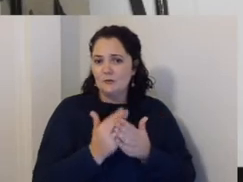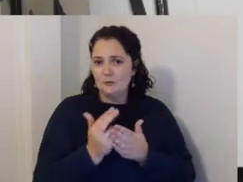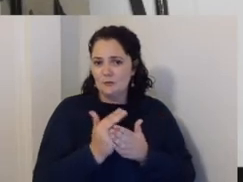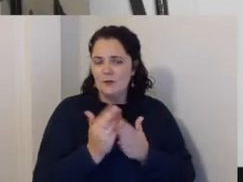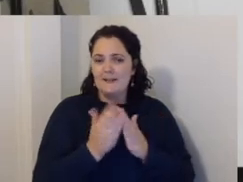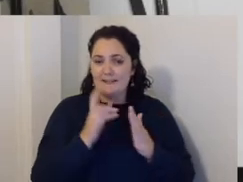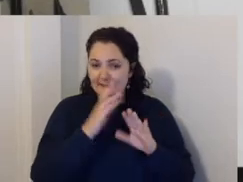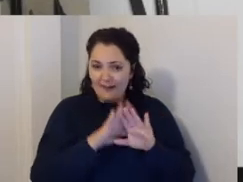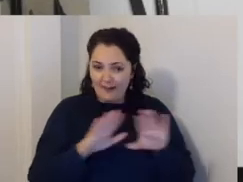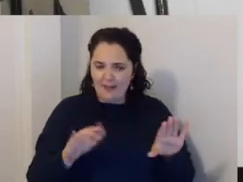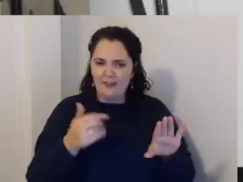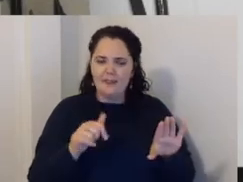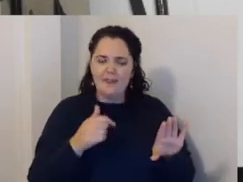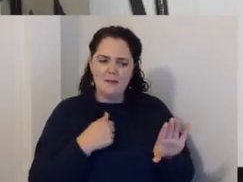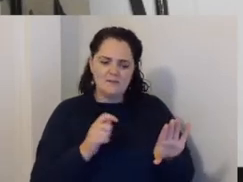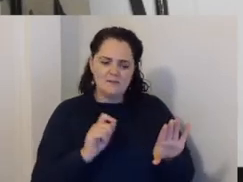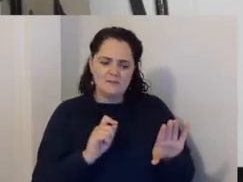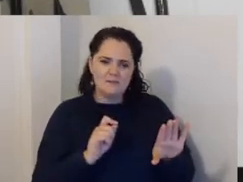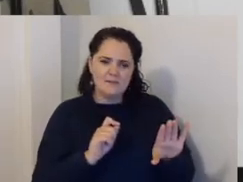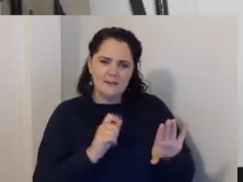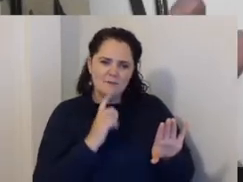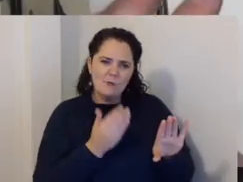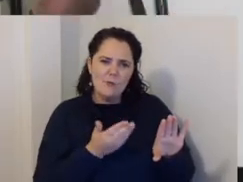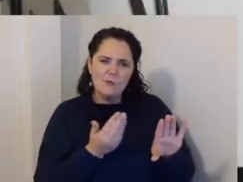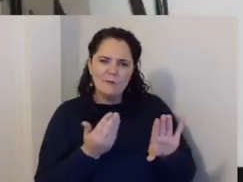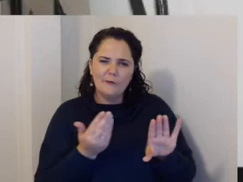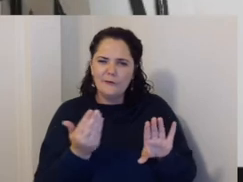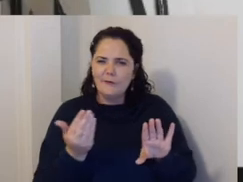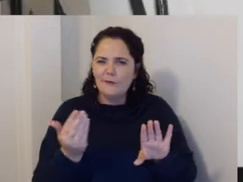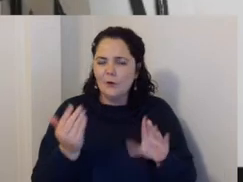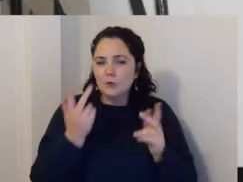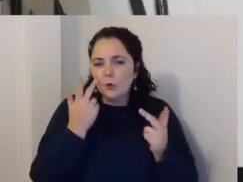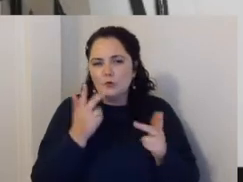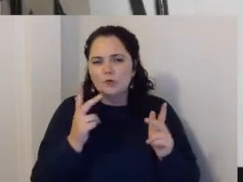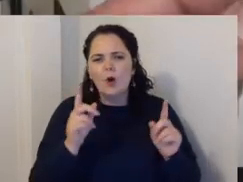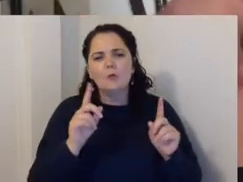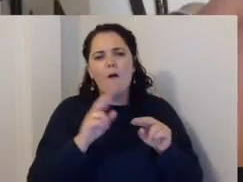find form with their erasers so this is a method where you can find form with a contour line